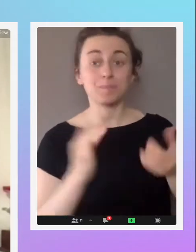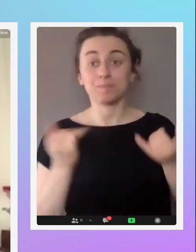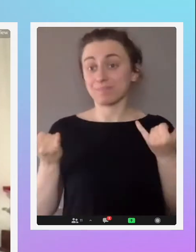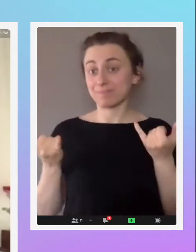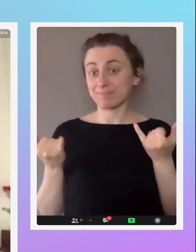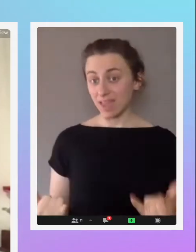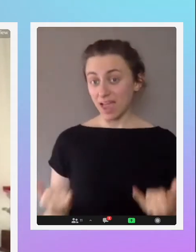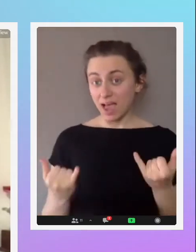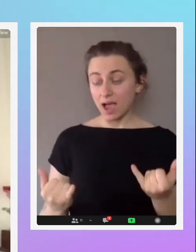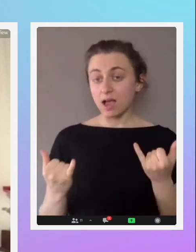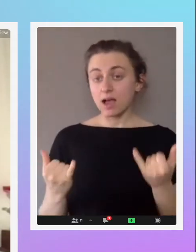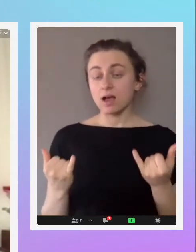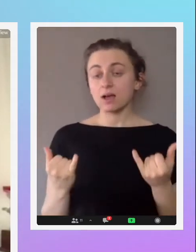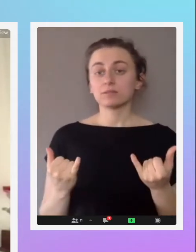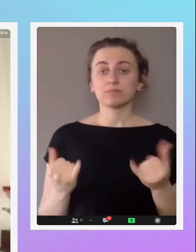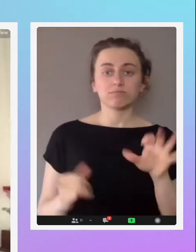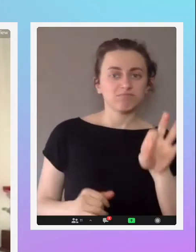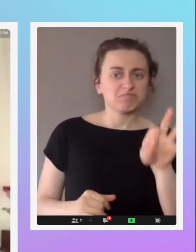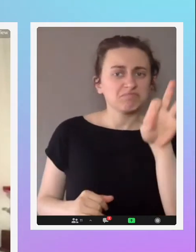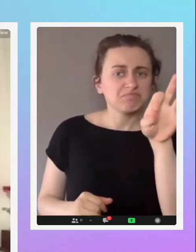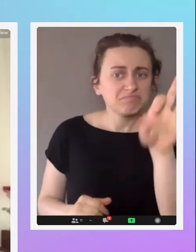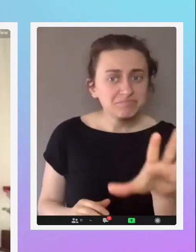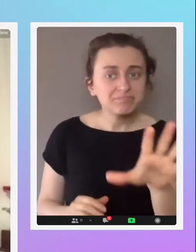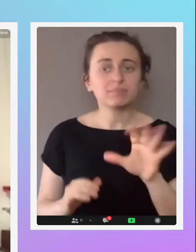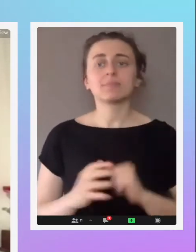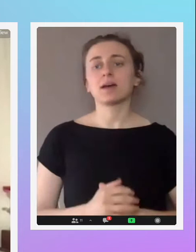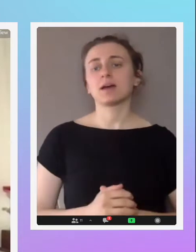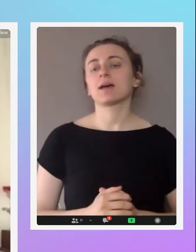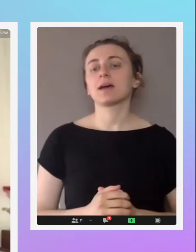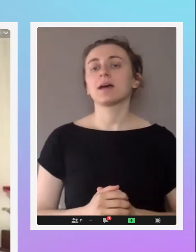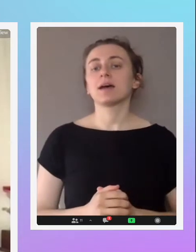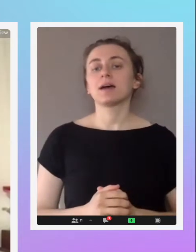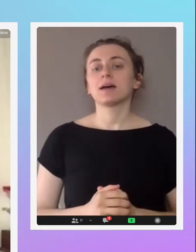that when we try to figure out how to make it easier